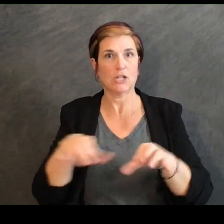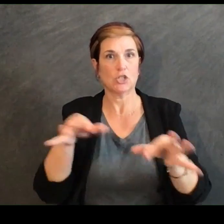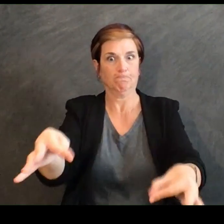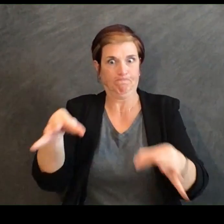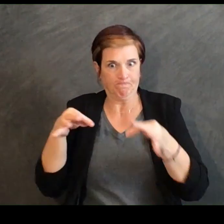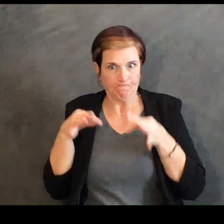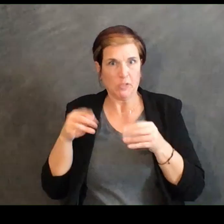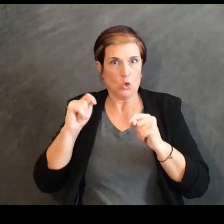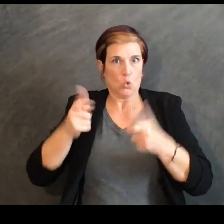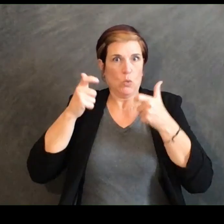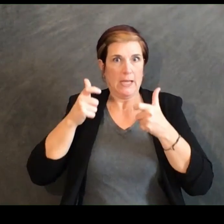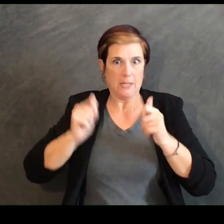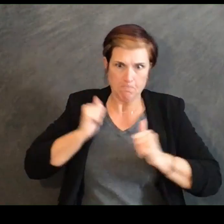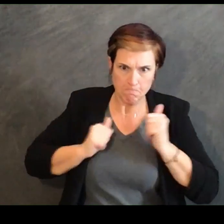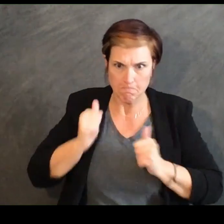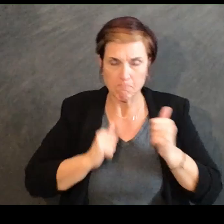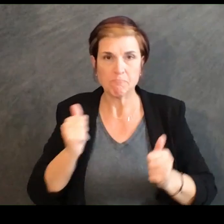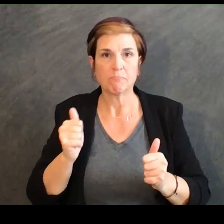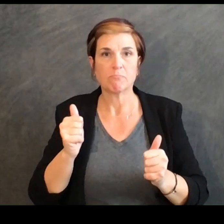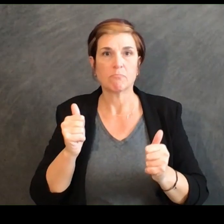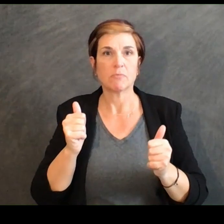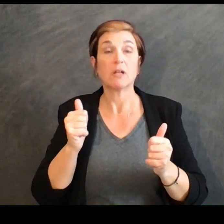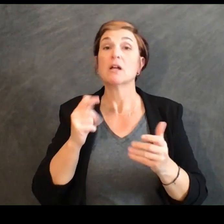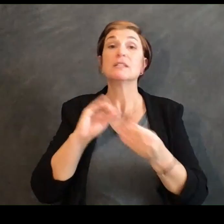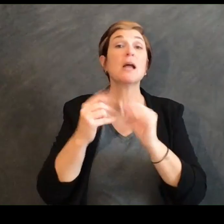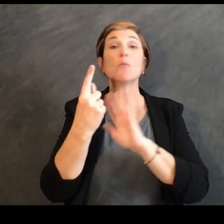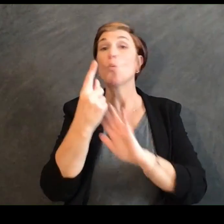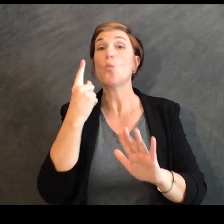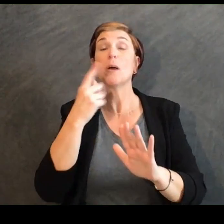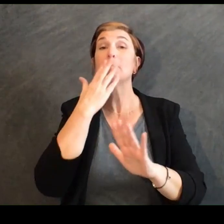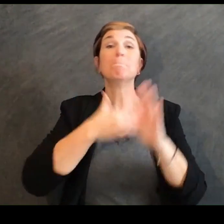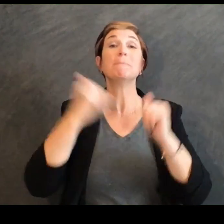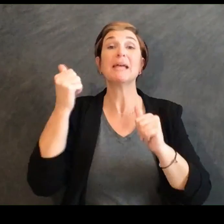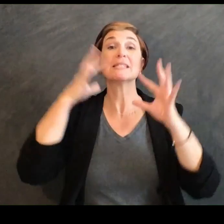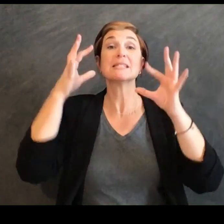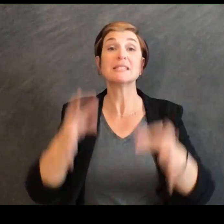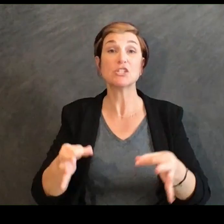that was better than closing our borders to highly infected areas please go ahead